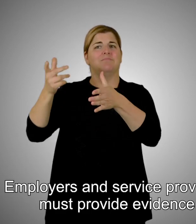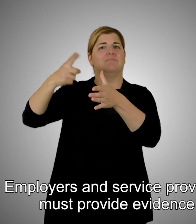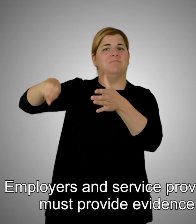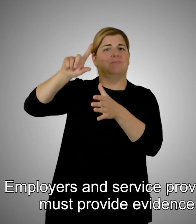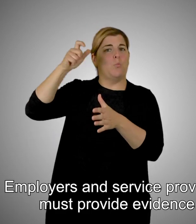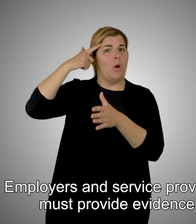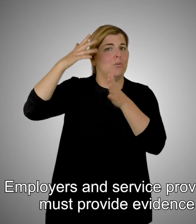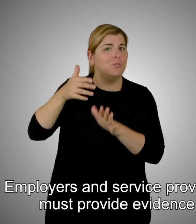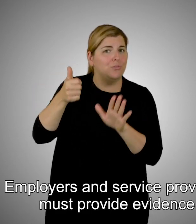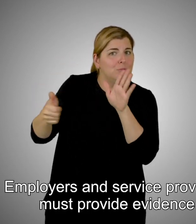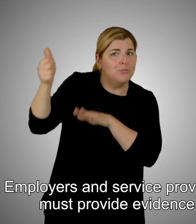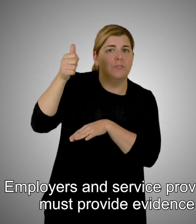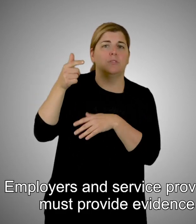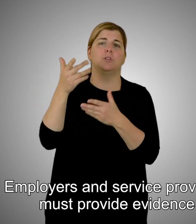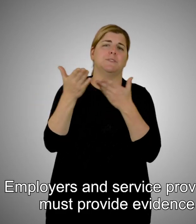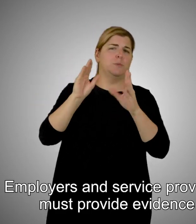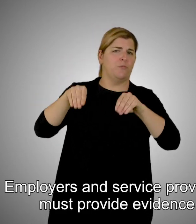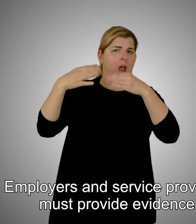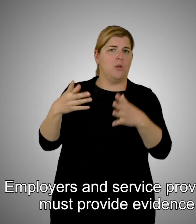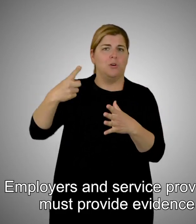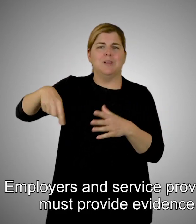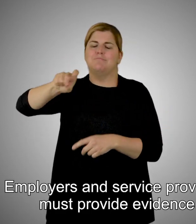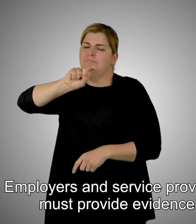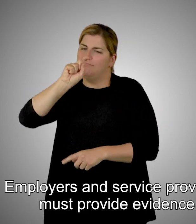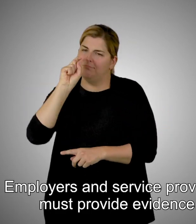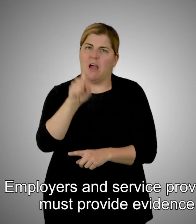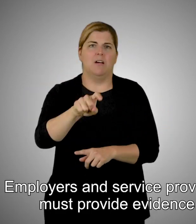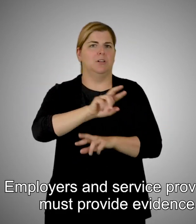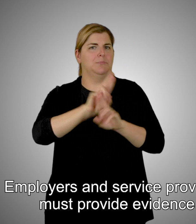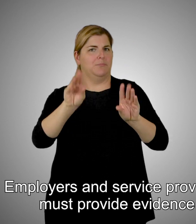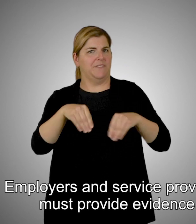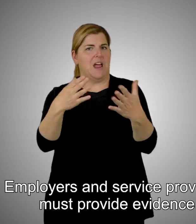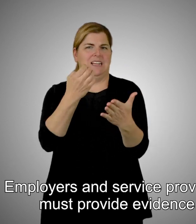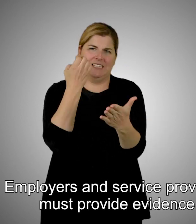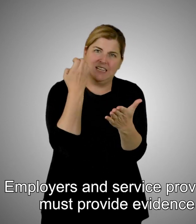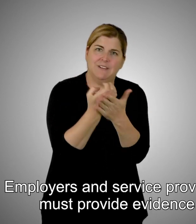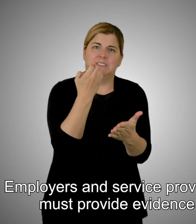Employers and service providers must provide evidence